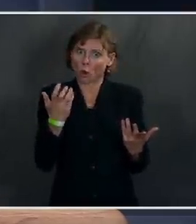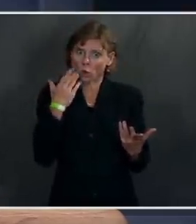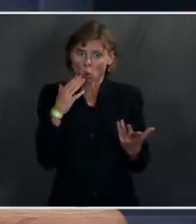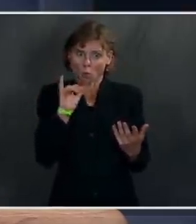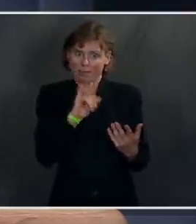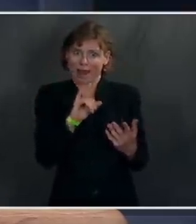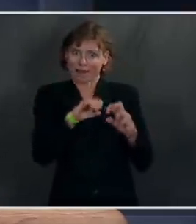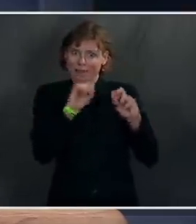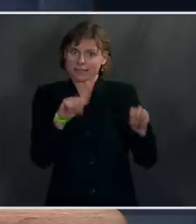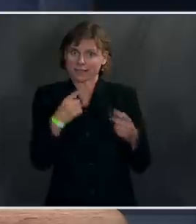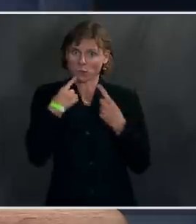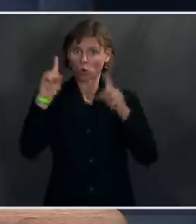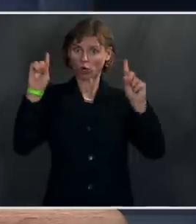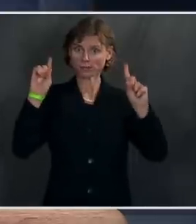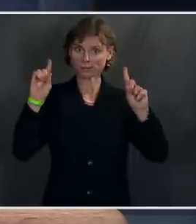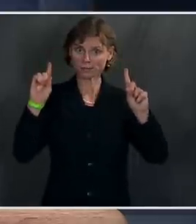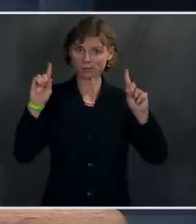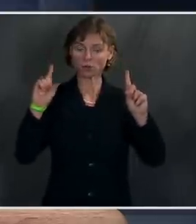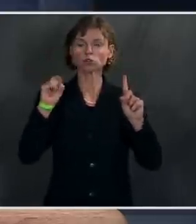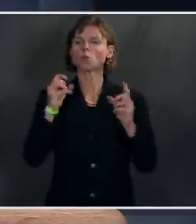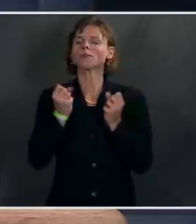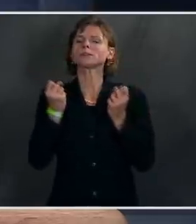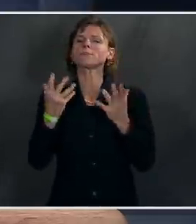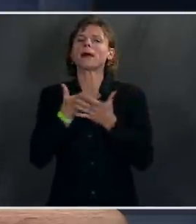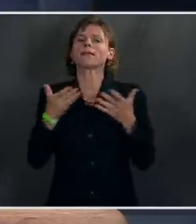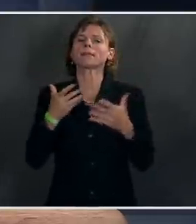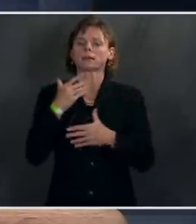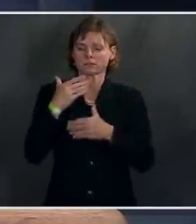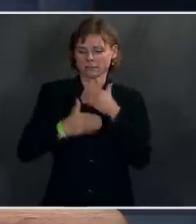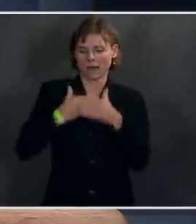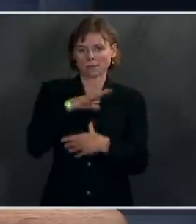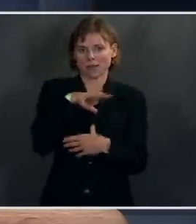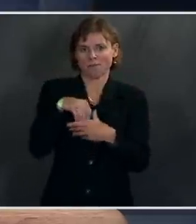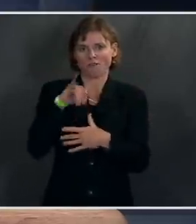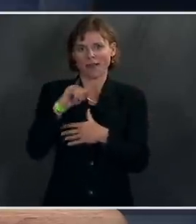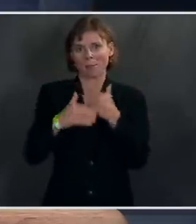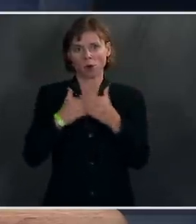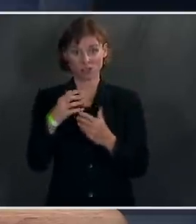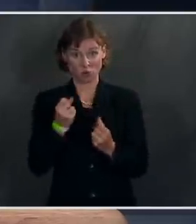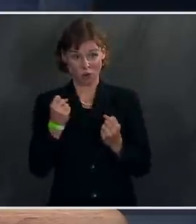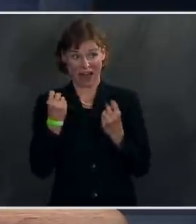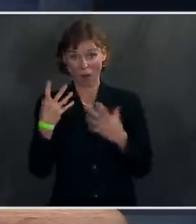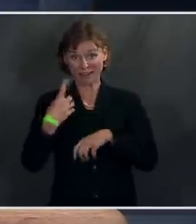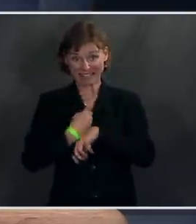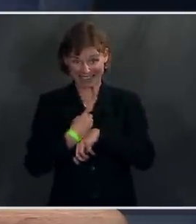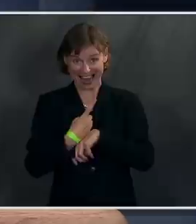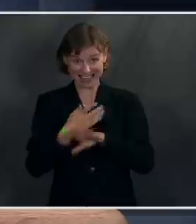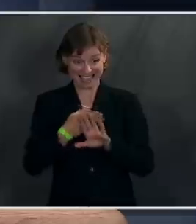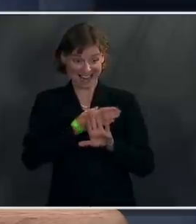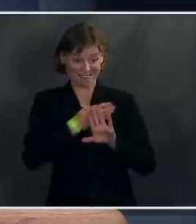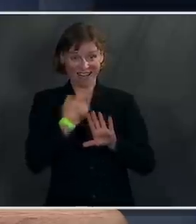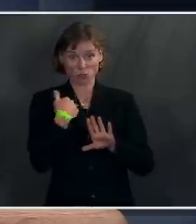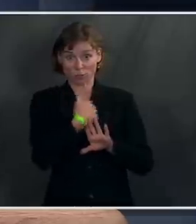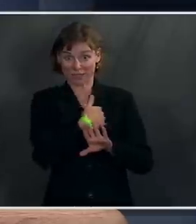So, there are a lot of steps in the process. I'm not sure how many days in advance we knew that it was full to go. Not many.